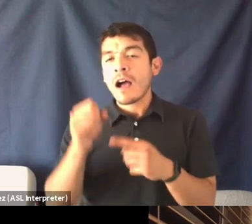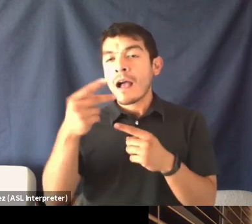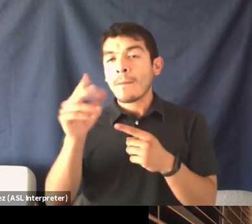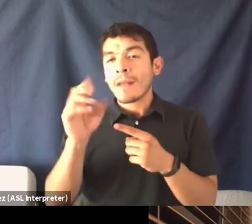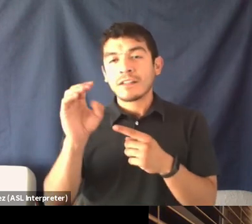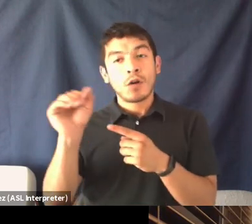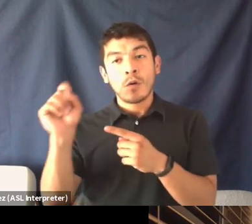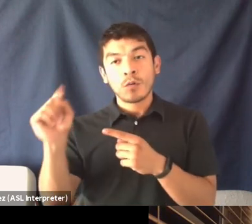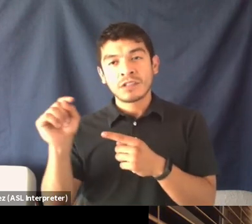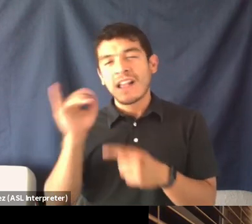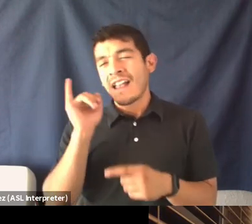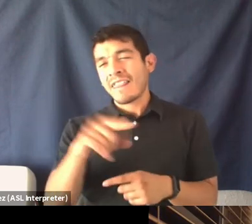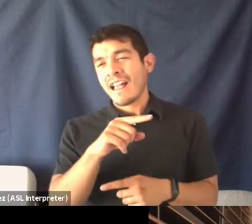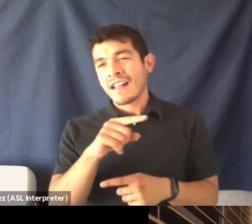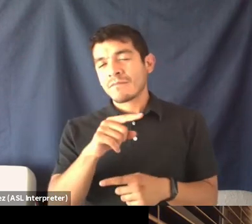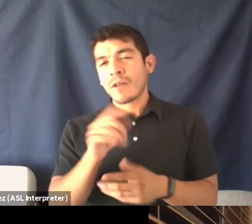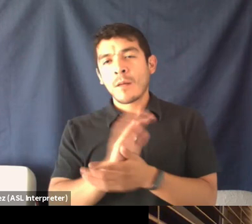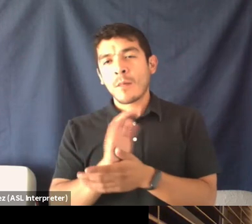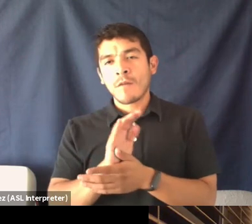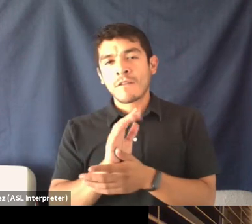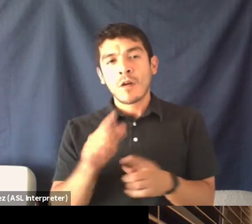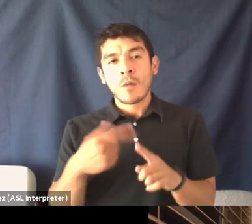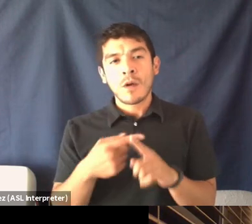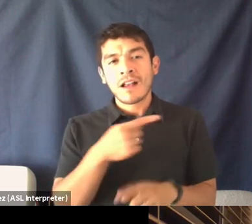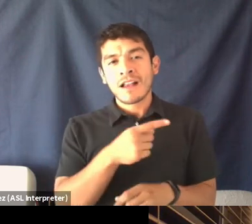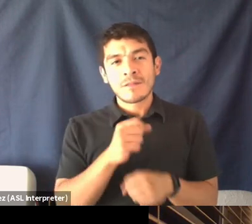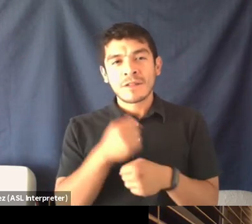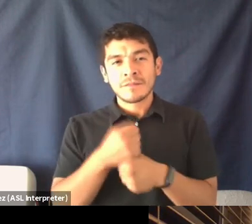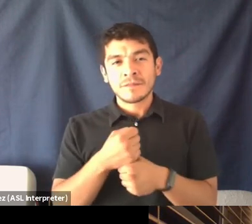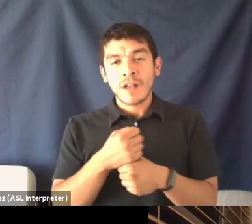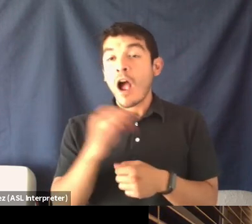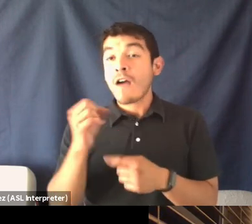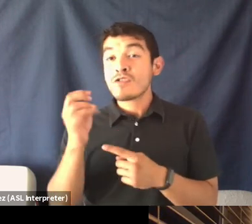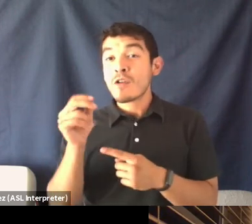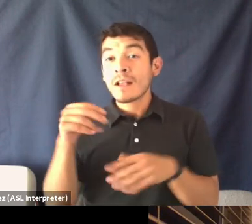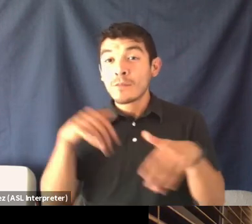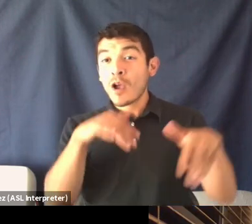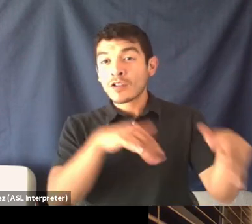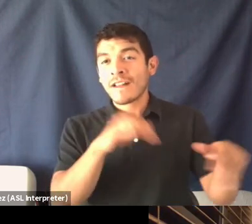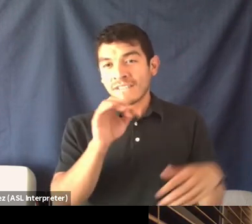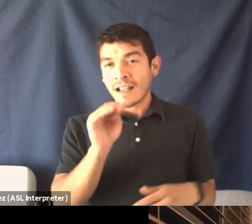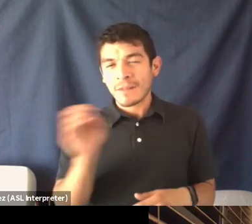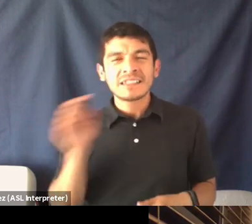refilm when he was making-- - That sure mean much fame. Yes, and this is a film that is kind of outside